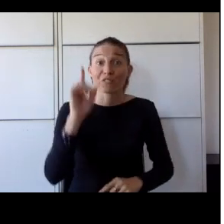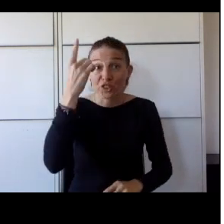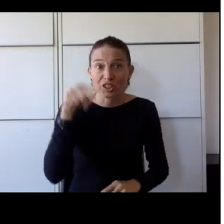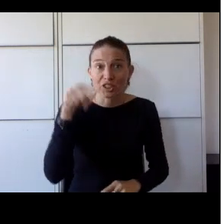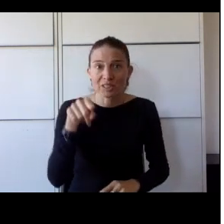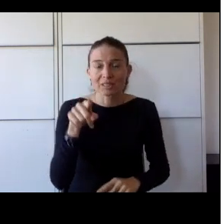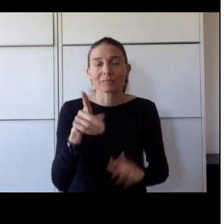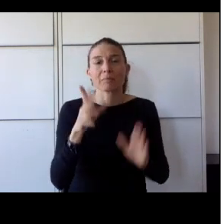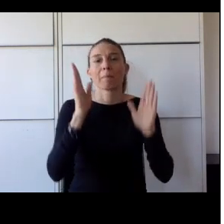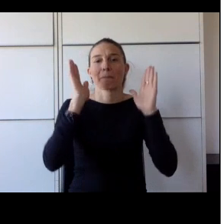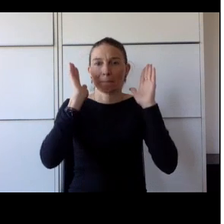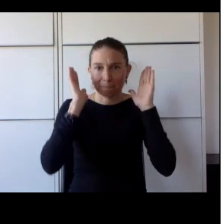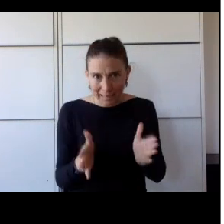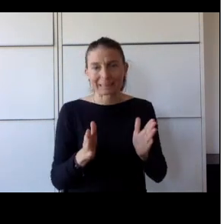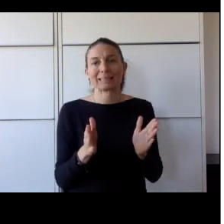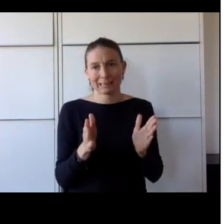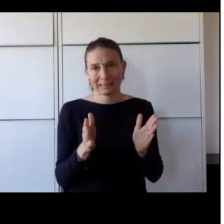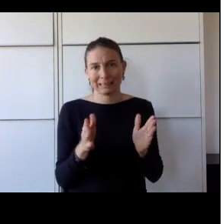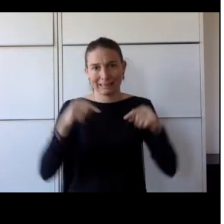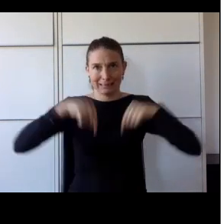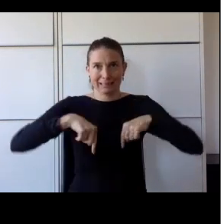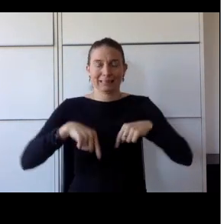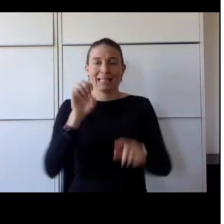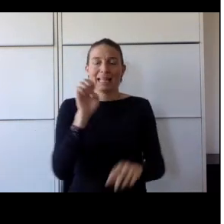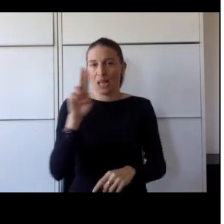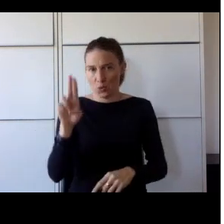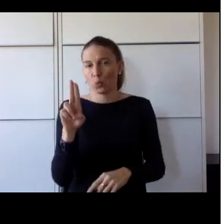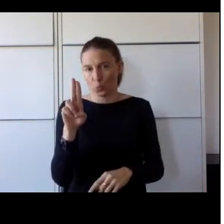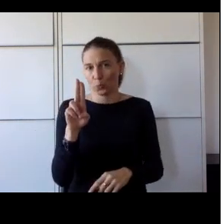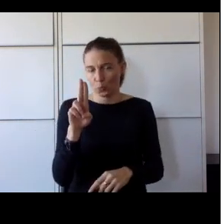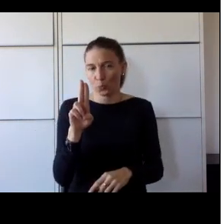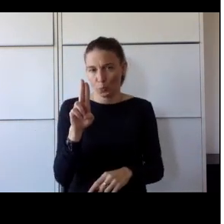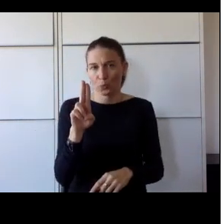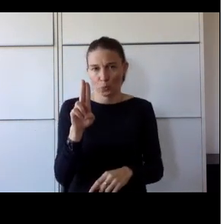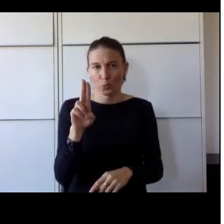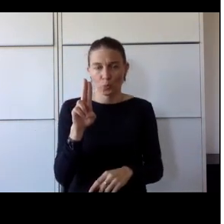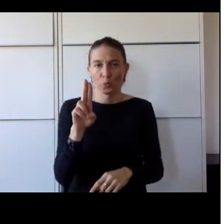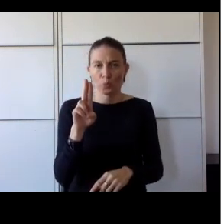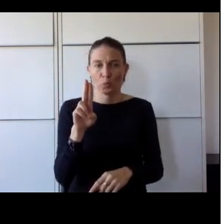and we should be able to call ourselves in an accessible manner.